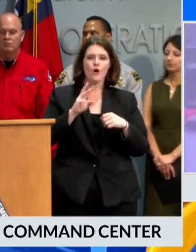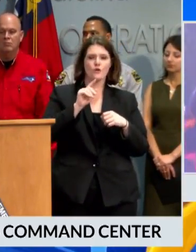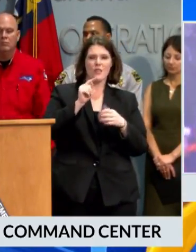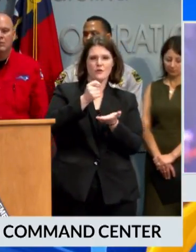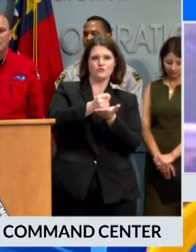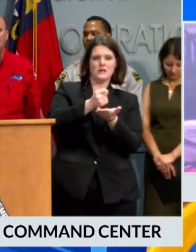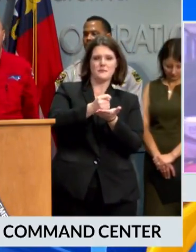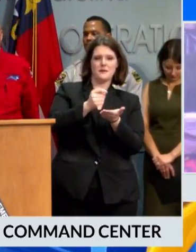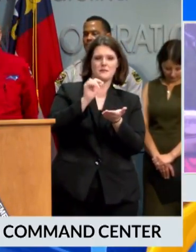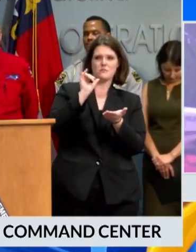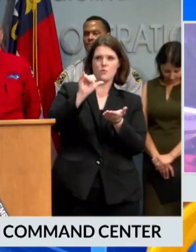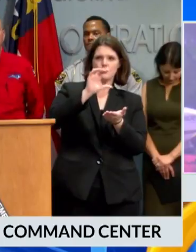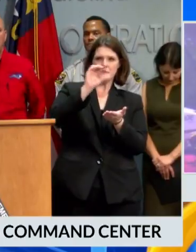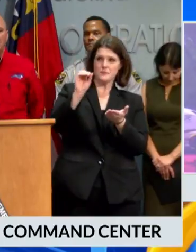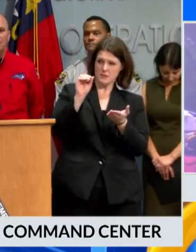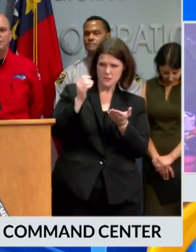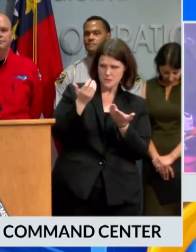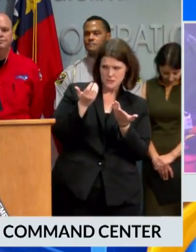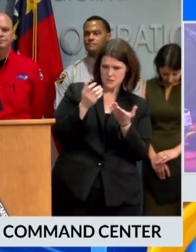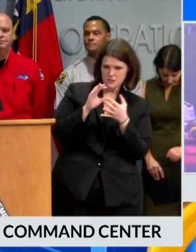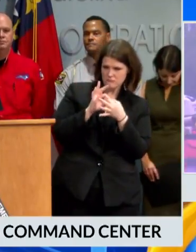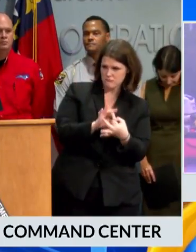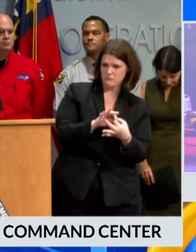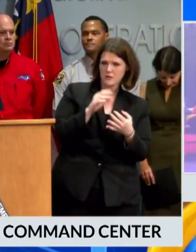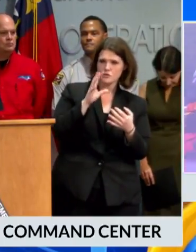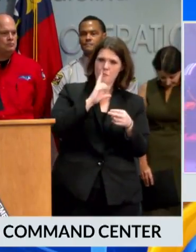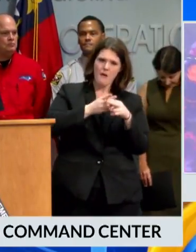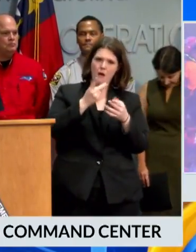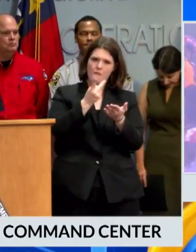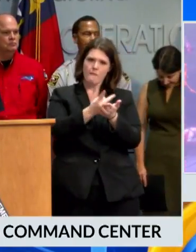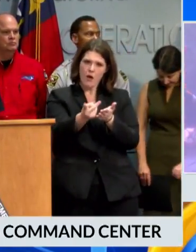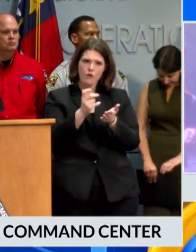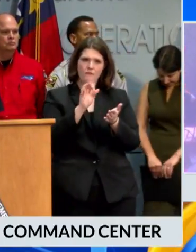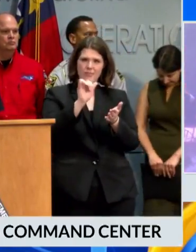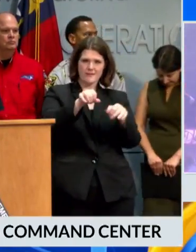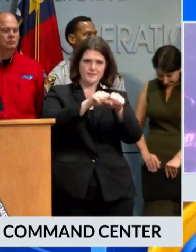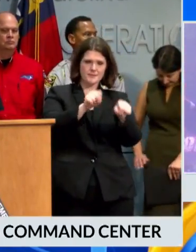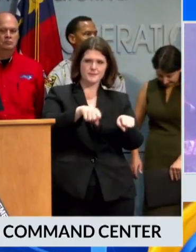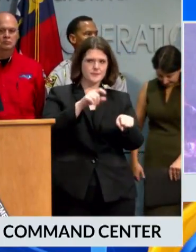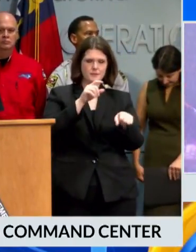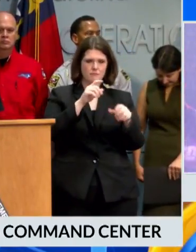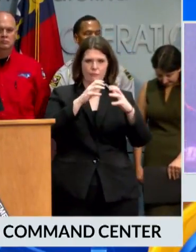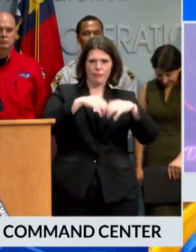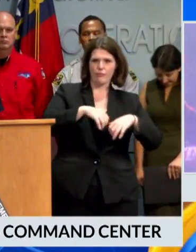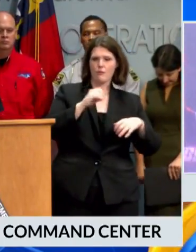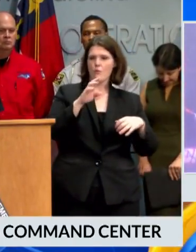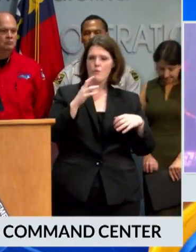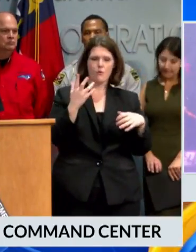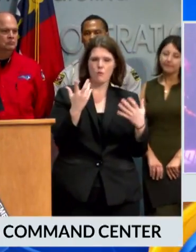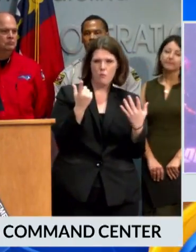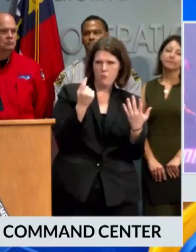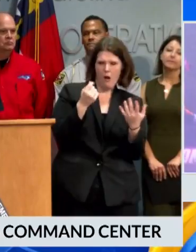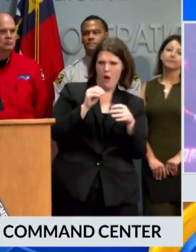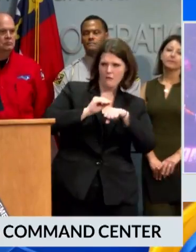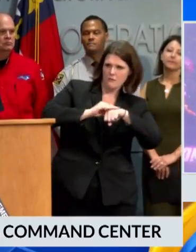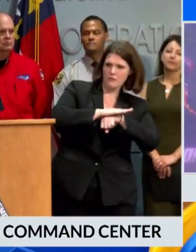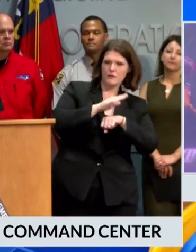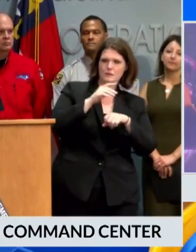TERMS OF GETTING AN UPDATE ON THAT, AND ALSO WASTEWATER TREATMENT PLANTS. HAVE THERE